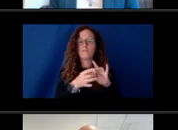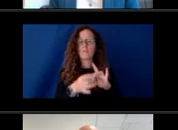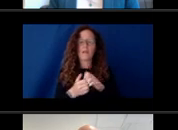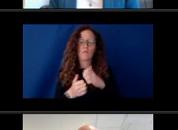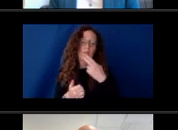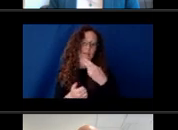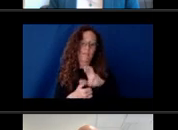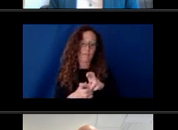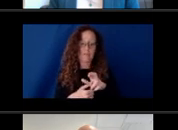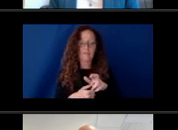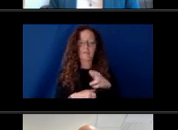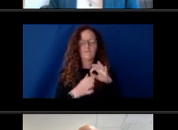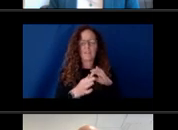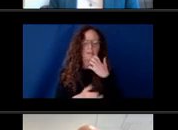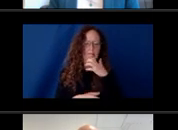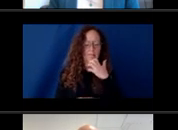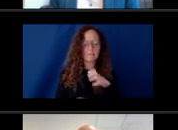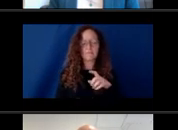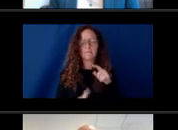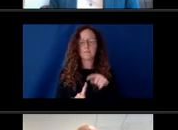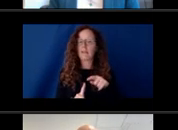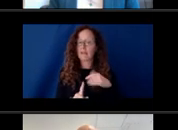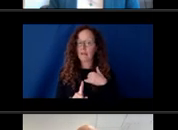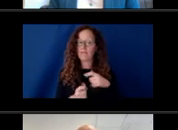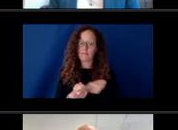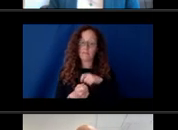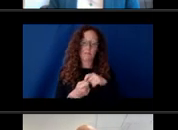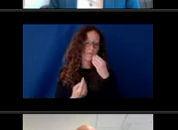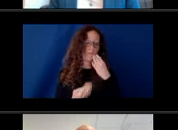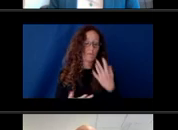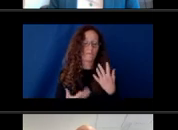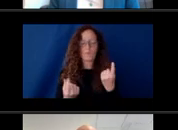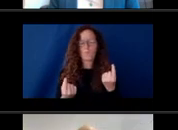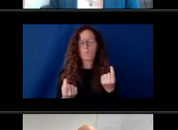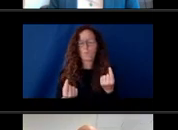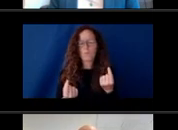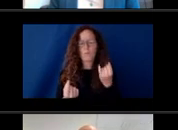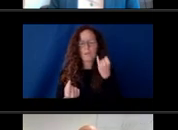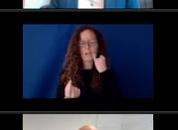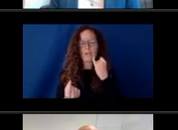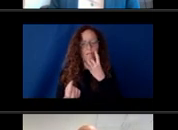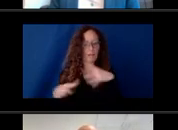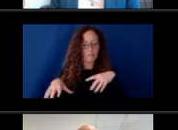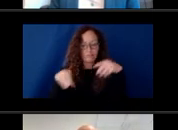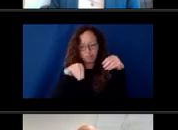specific information in that related to what to do in the event of a power outage. So the idea being